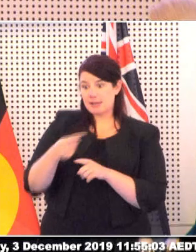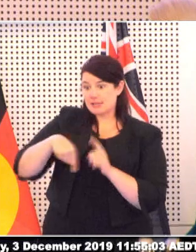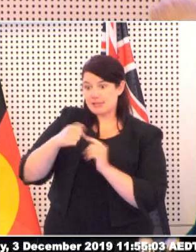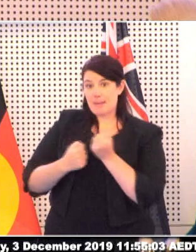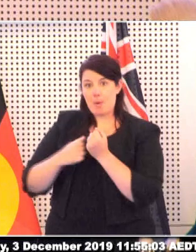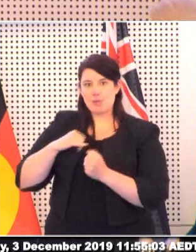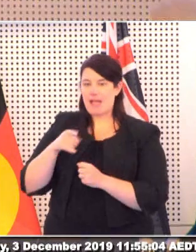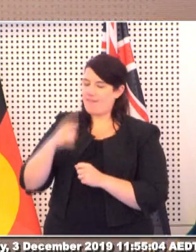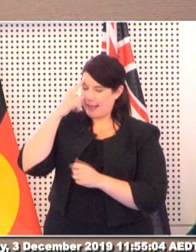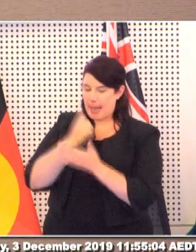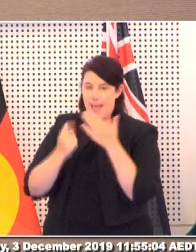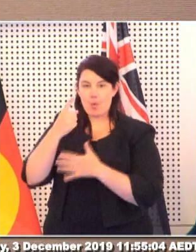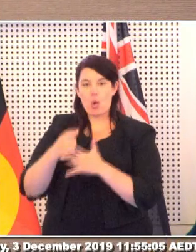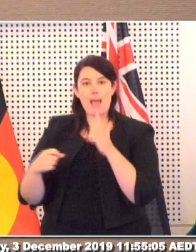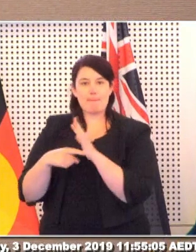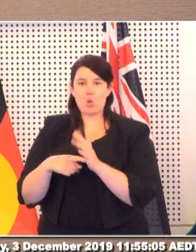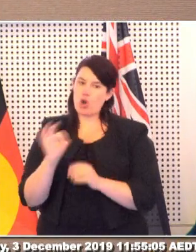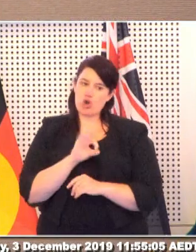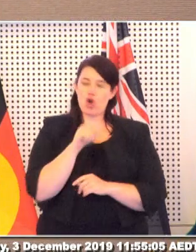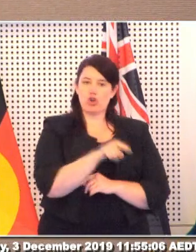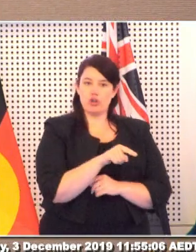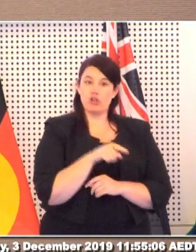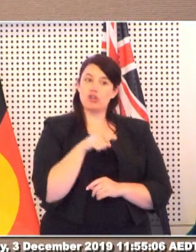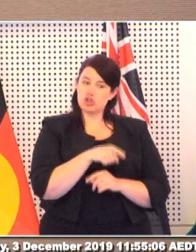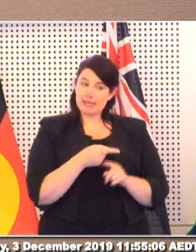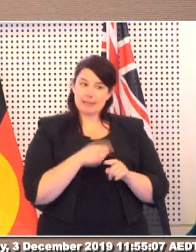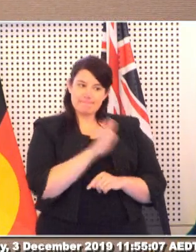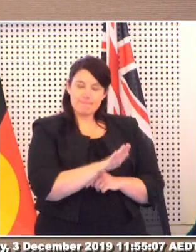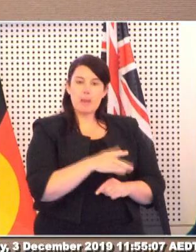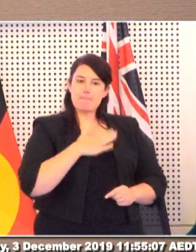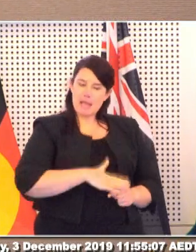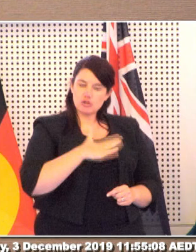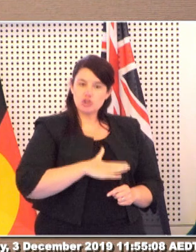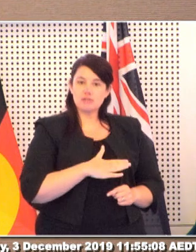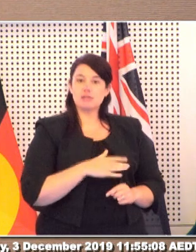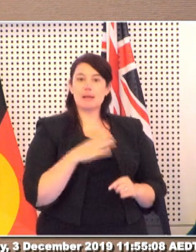She was expected to be patient, to wait, to work with a steady stream